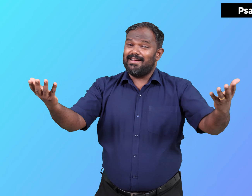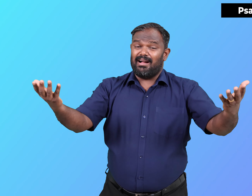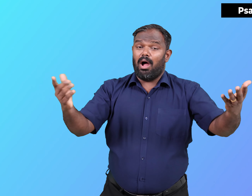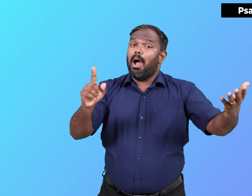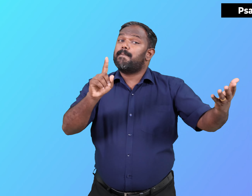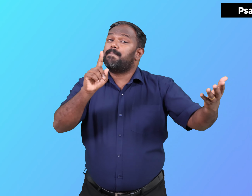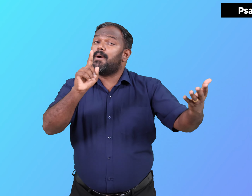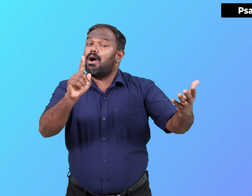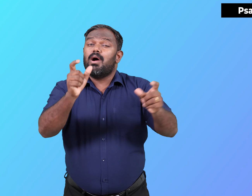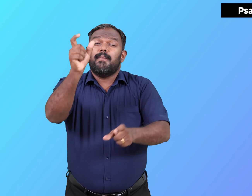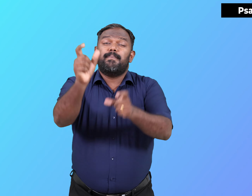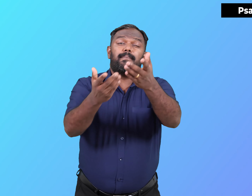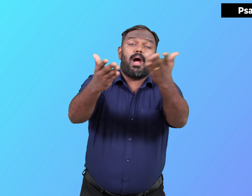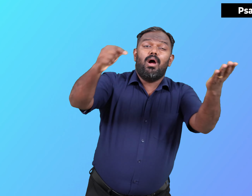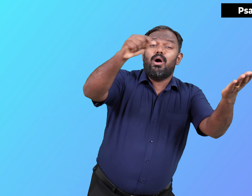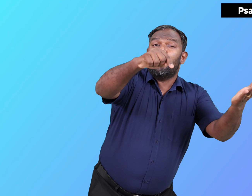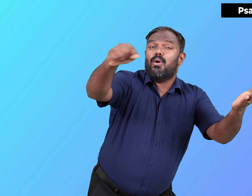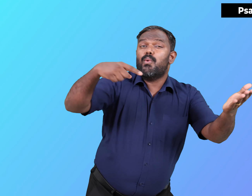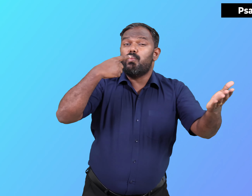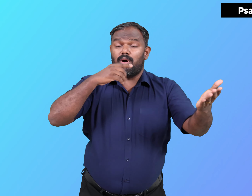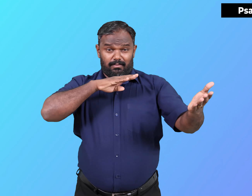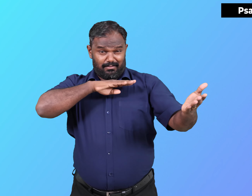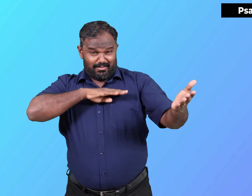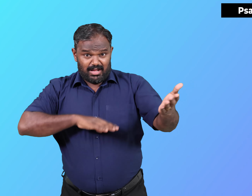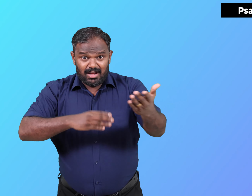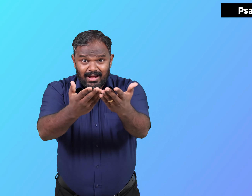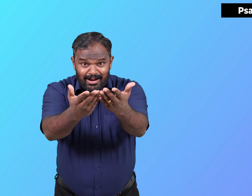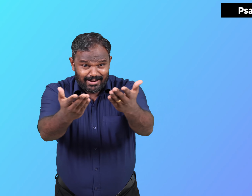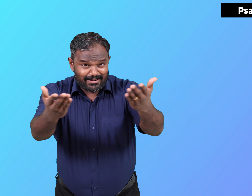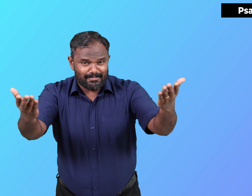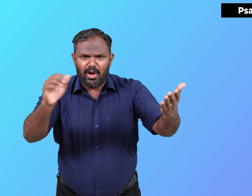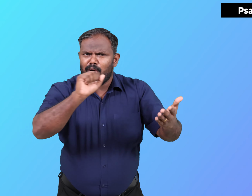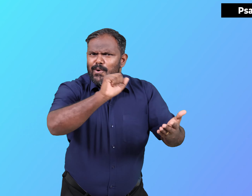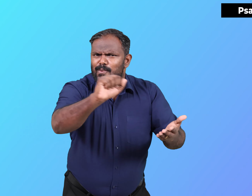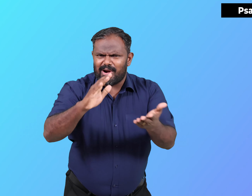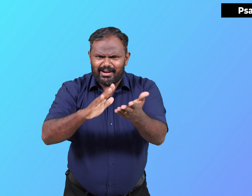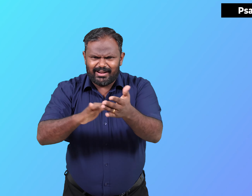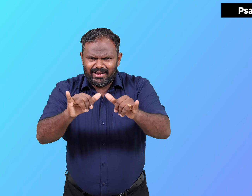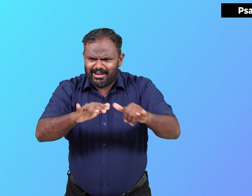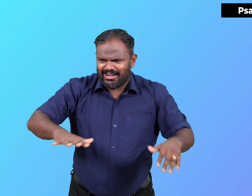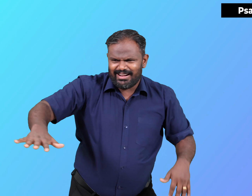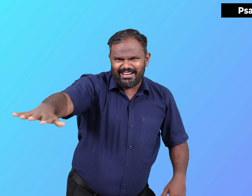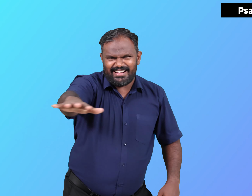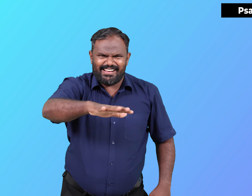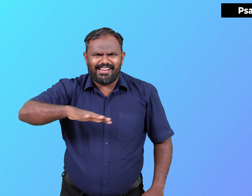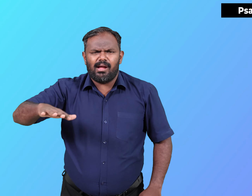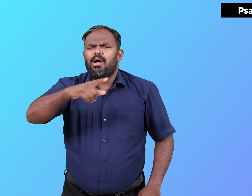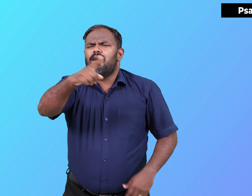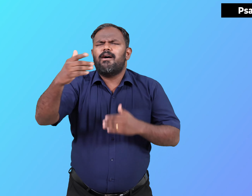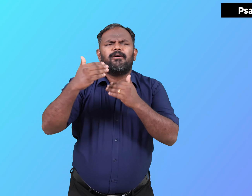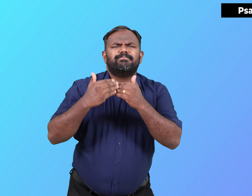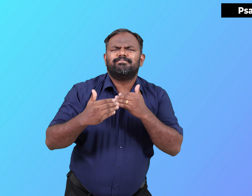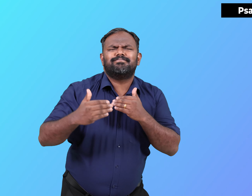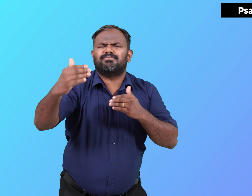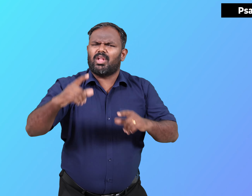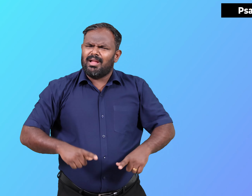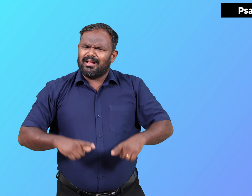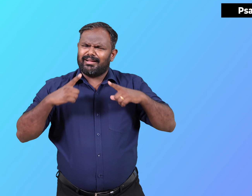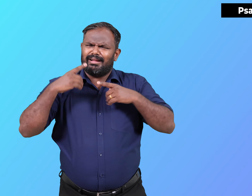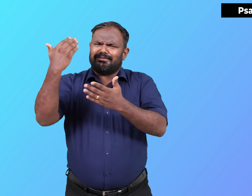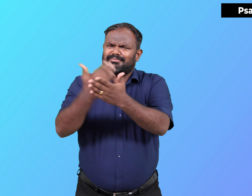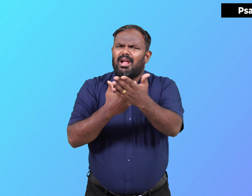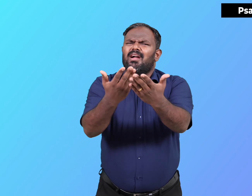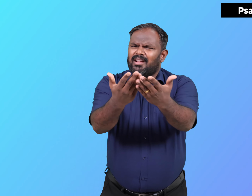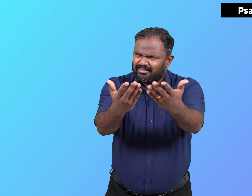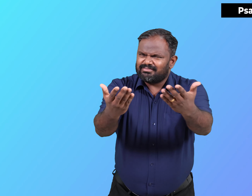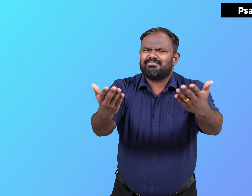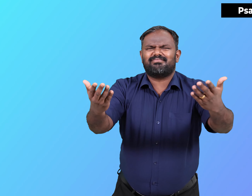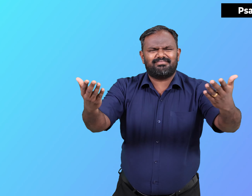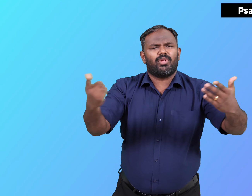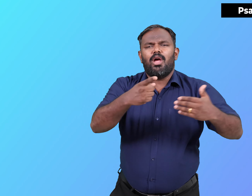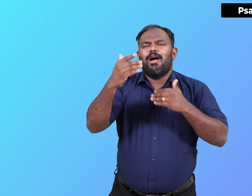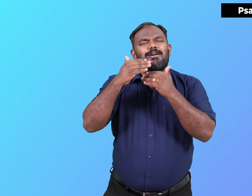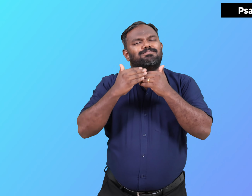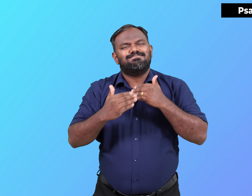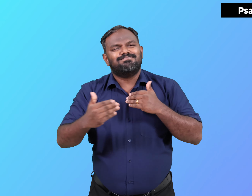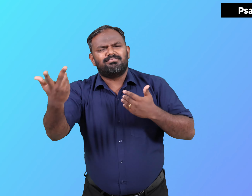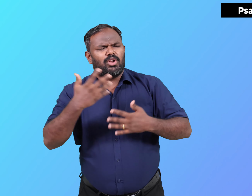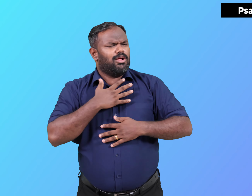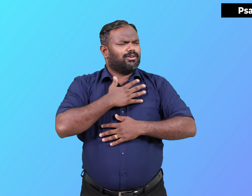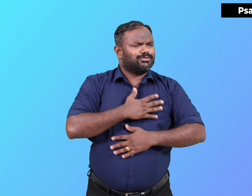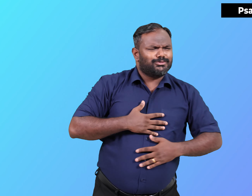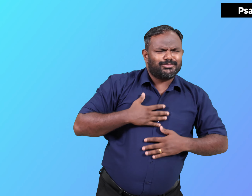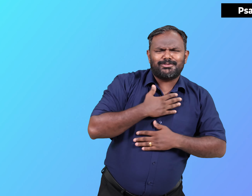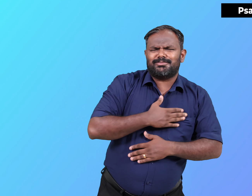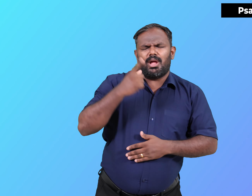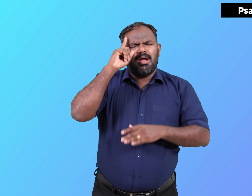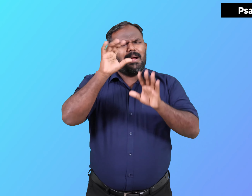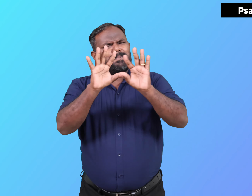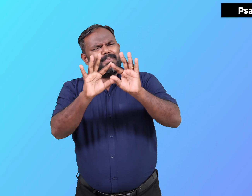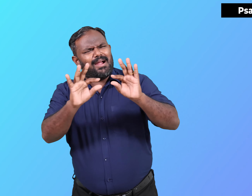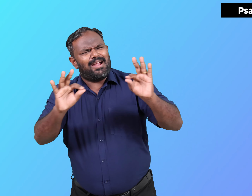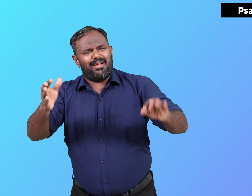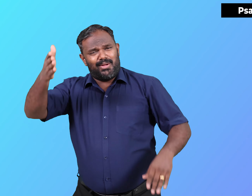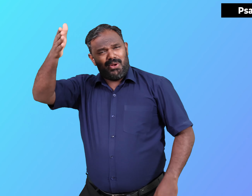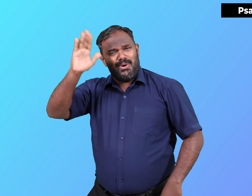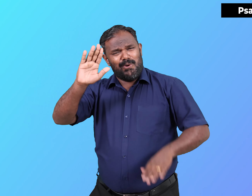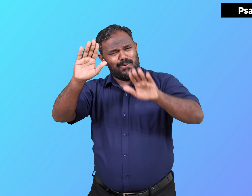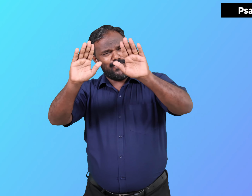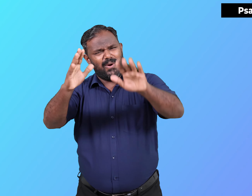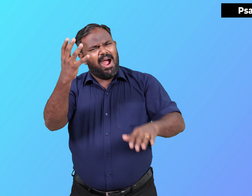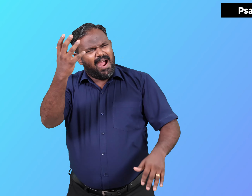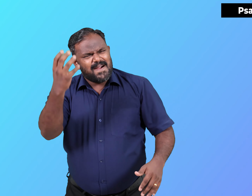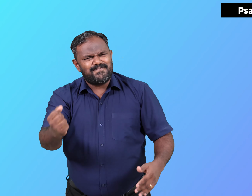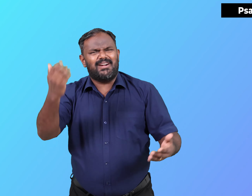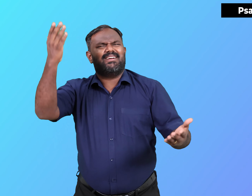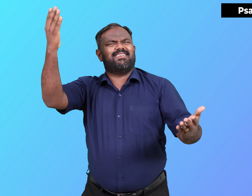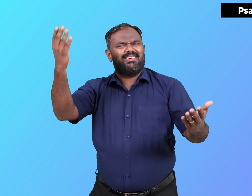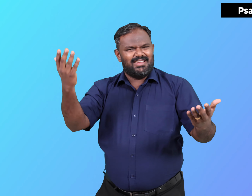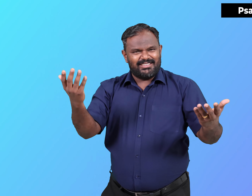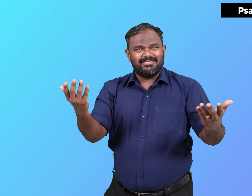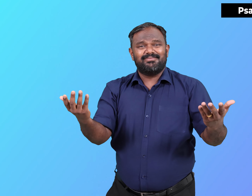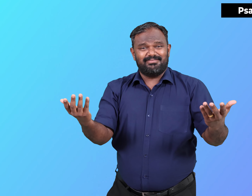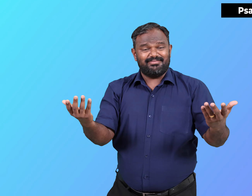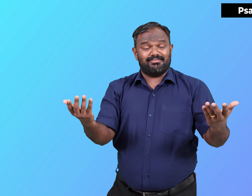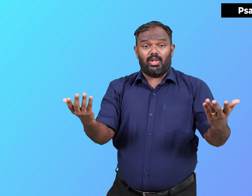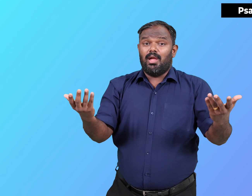Humble people will take over the land, and they will enjoy peace and great blessings.